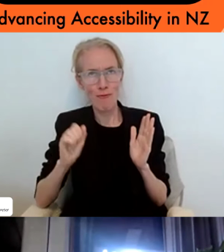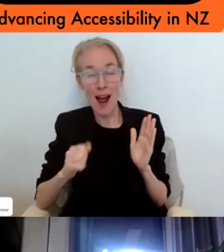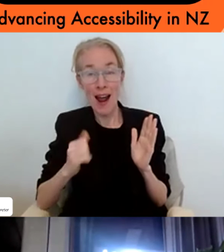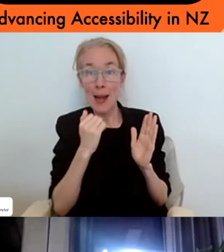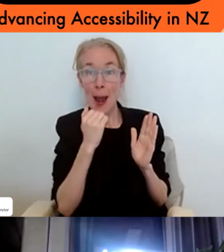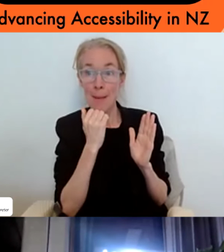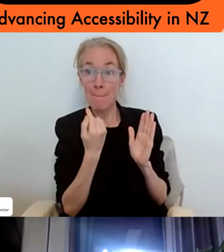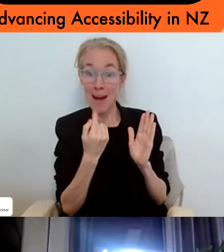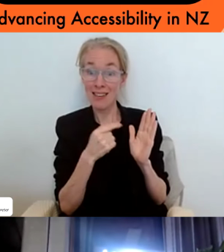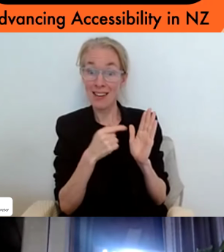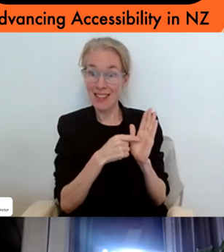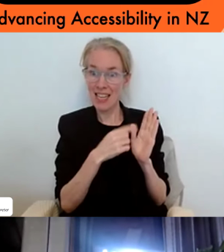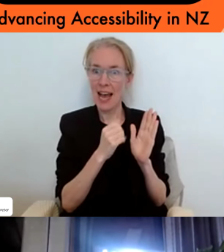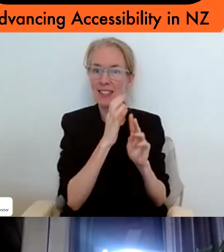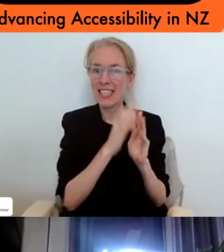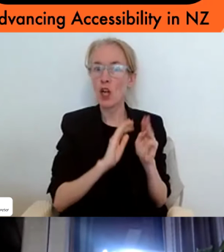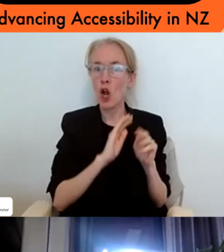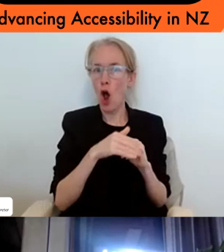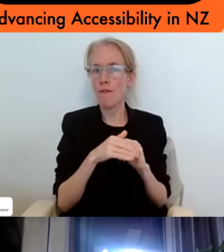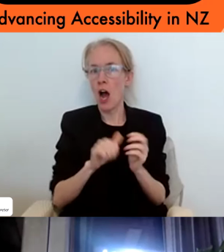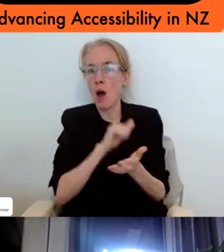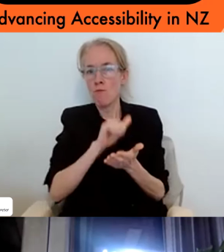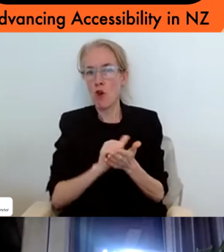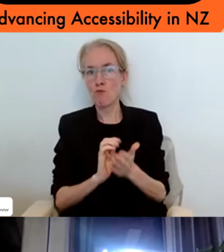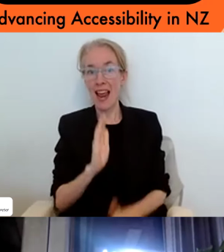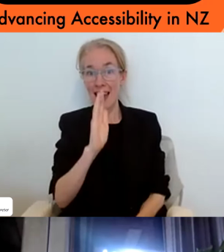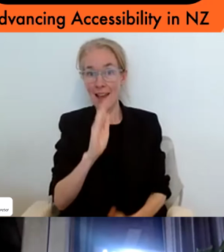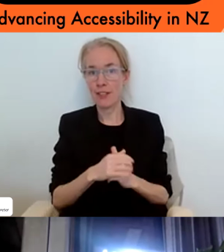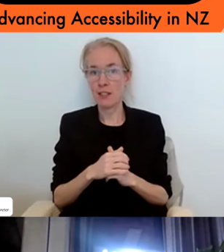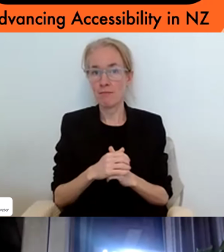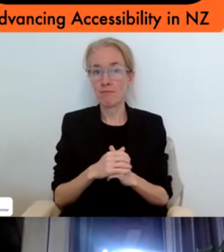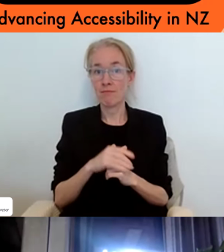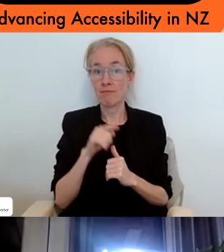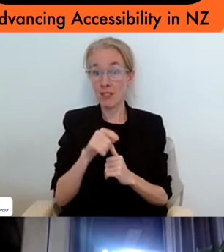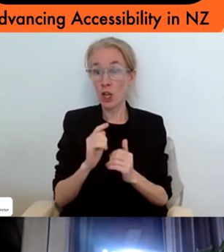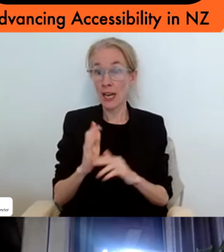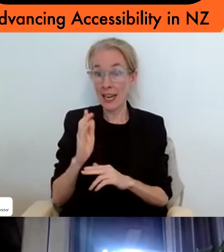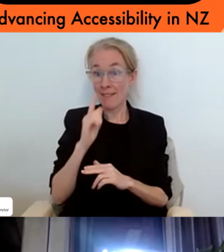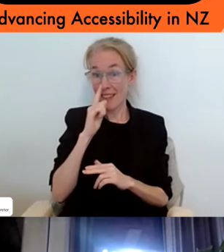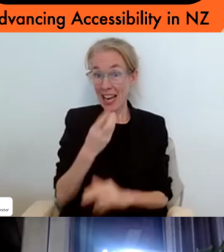conversations, and if you're talking a $350,000 lift and structure,